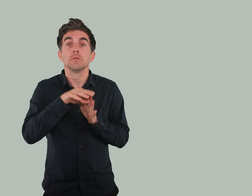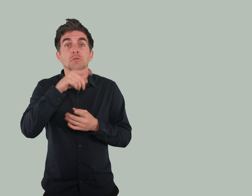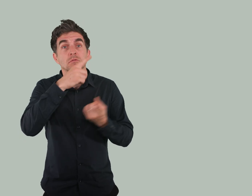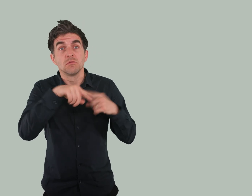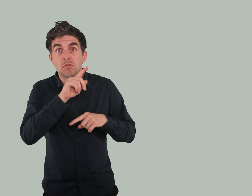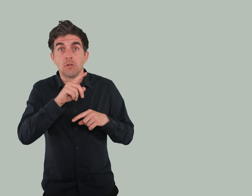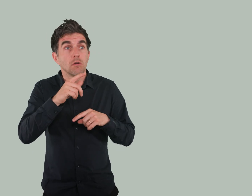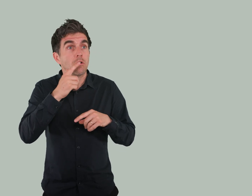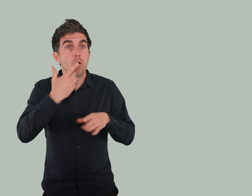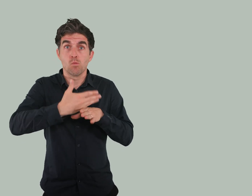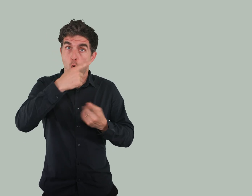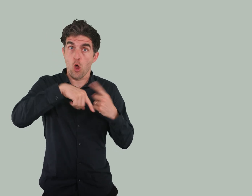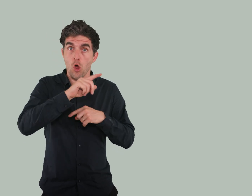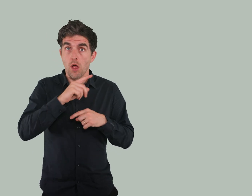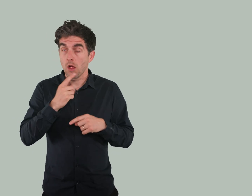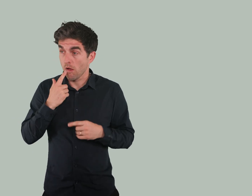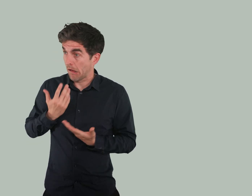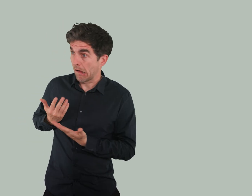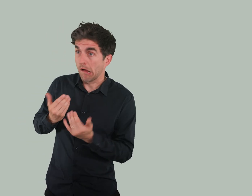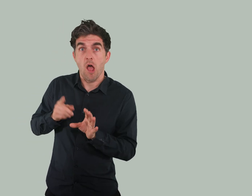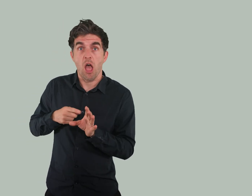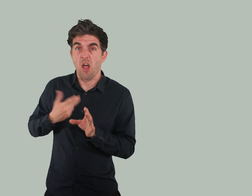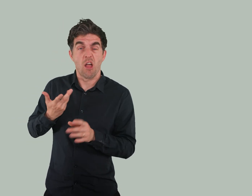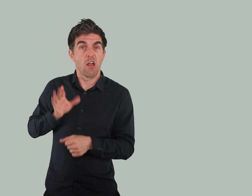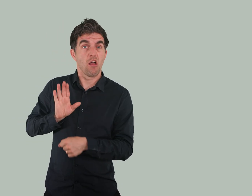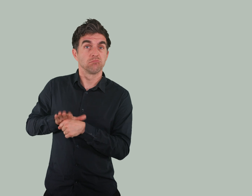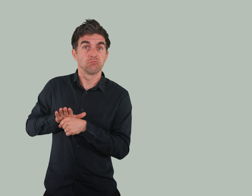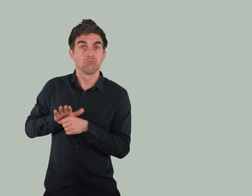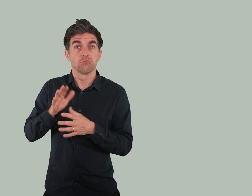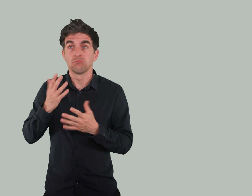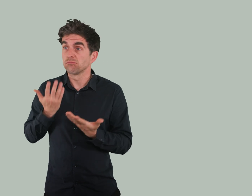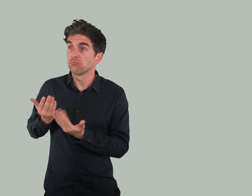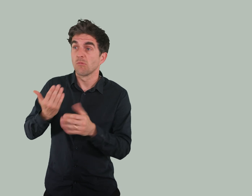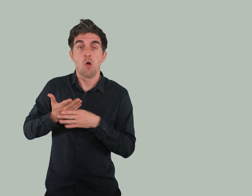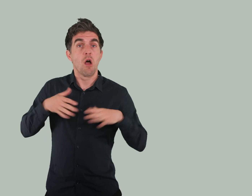employers find it easy to turn off the recruitment tap